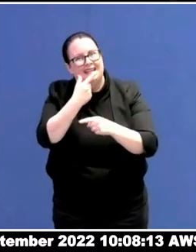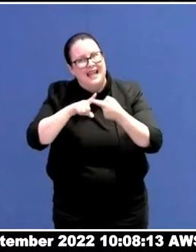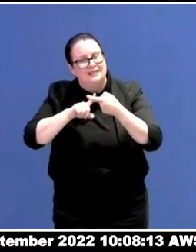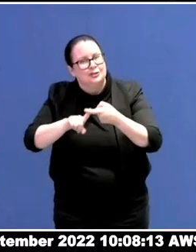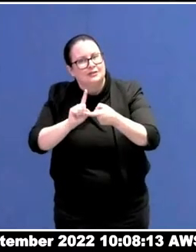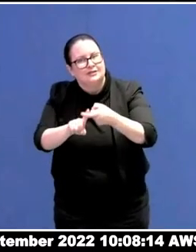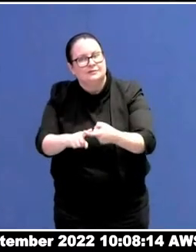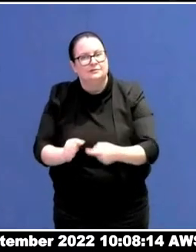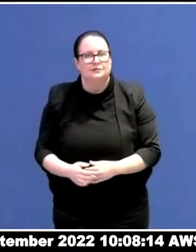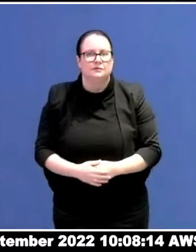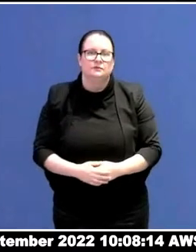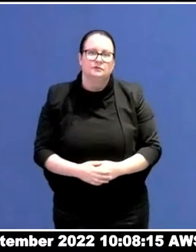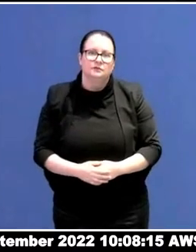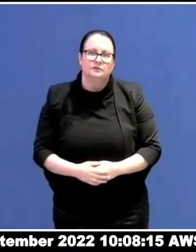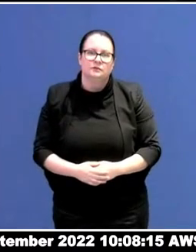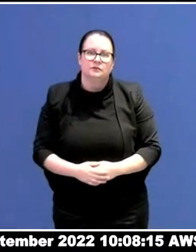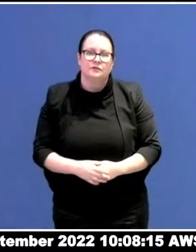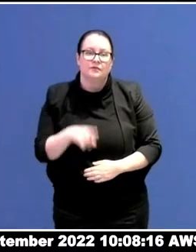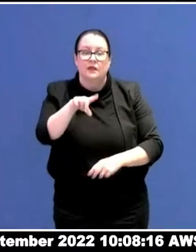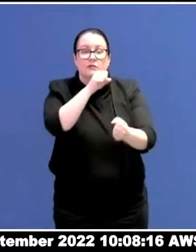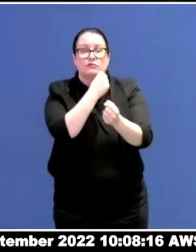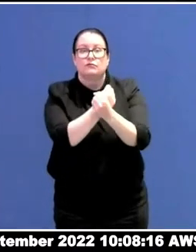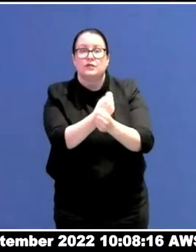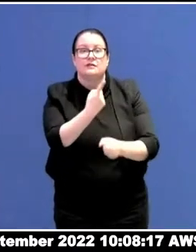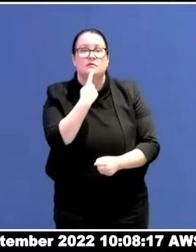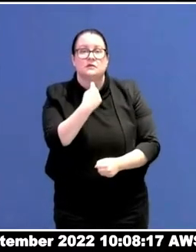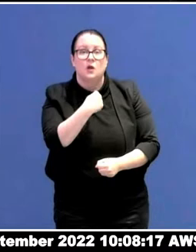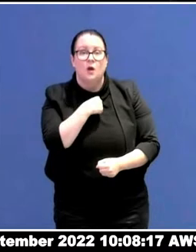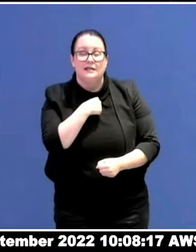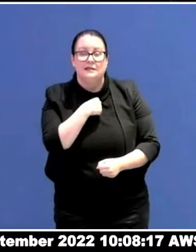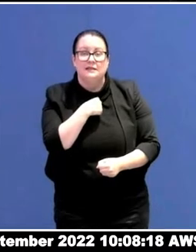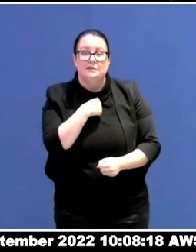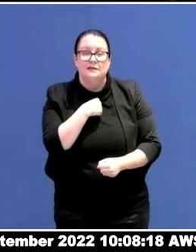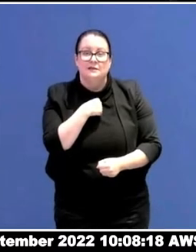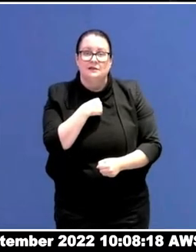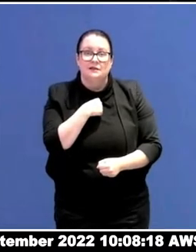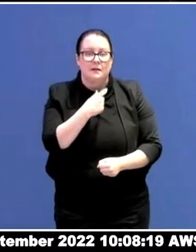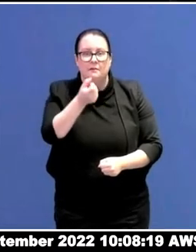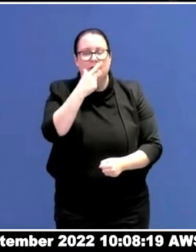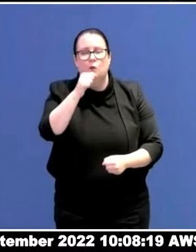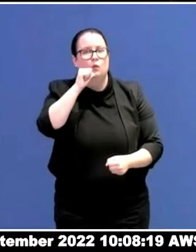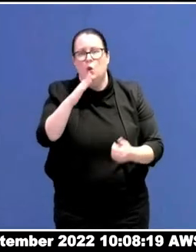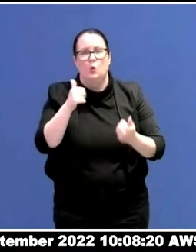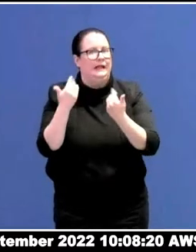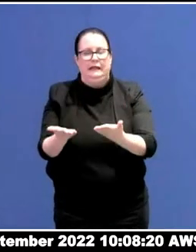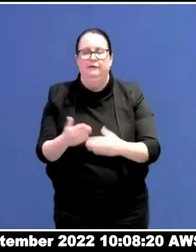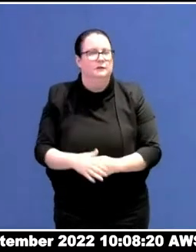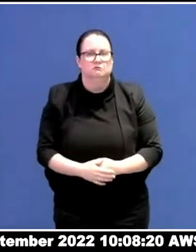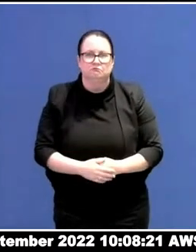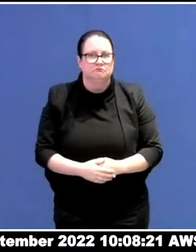We were informed, obviously, that medication would not be given in prison because of the